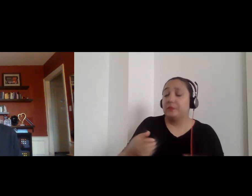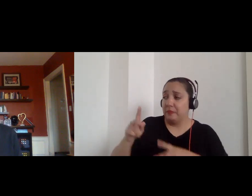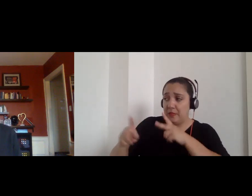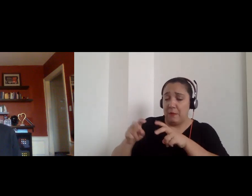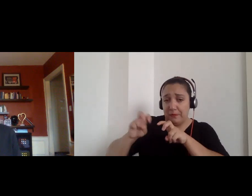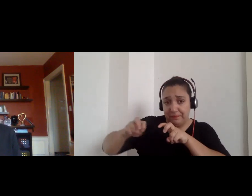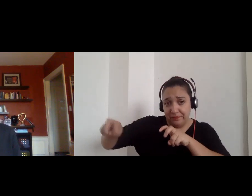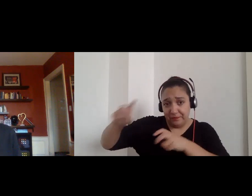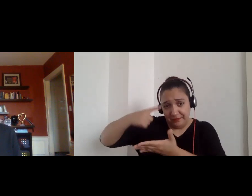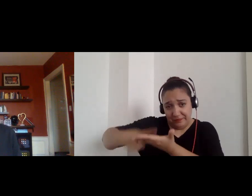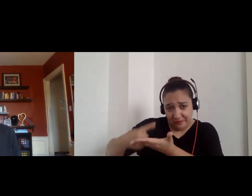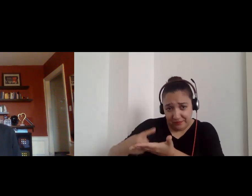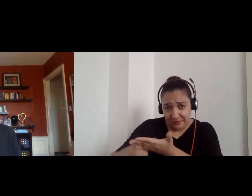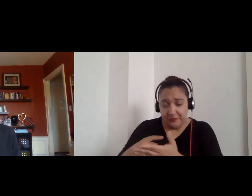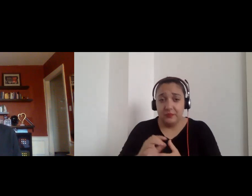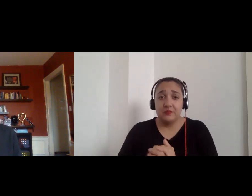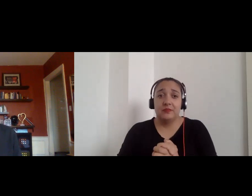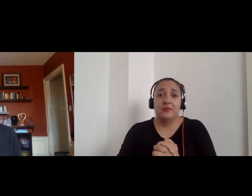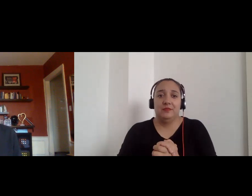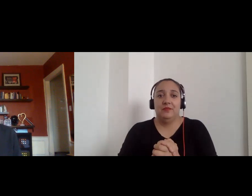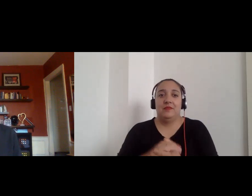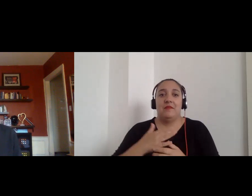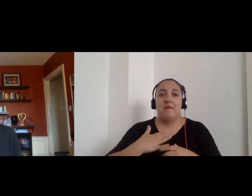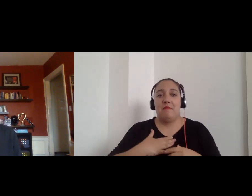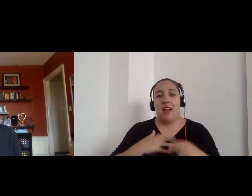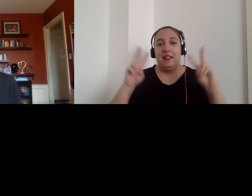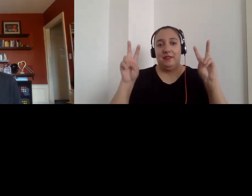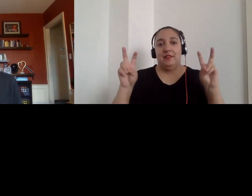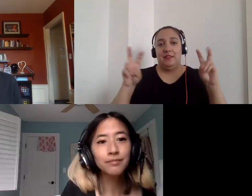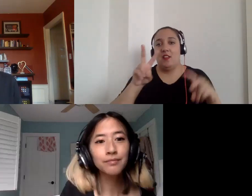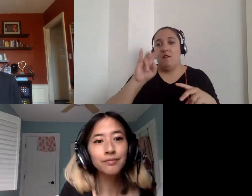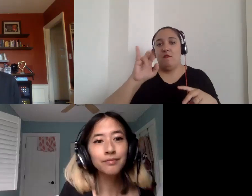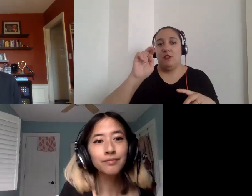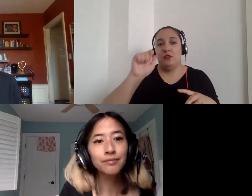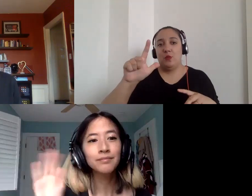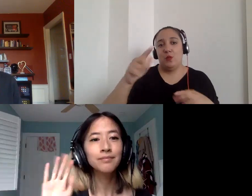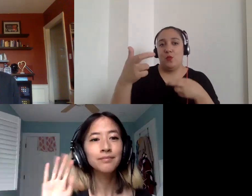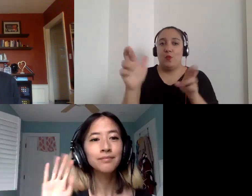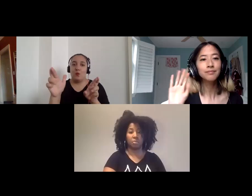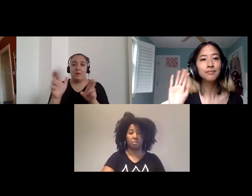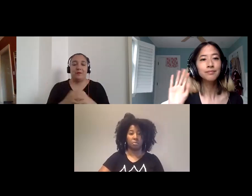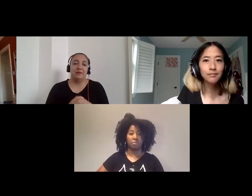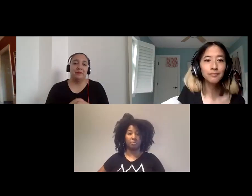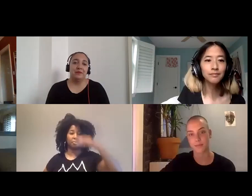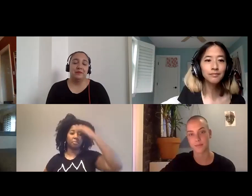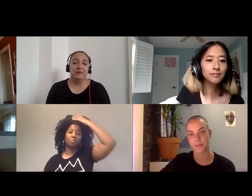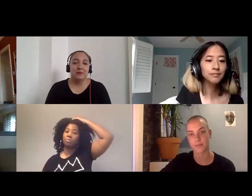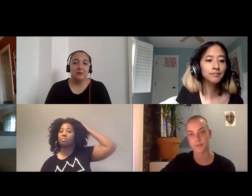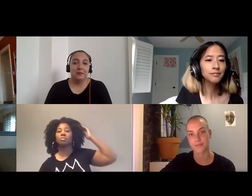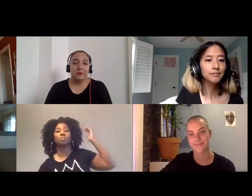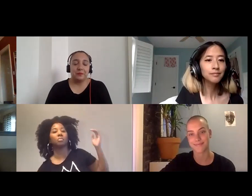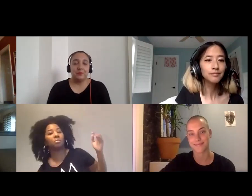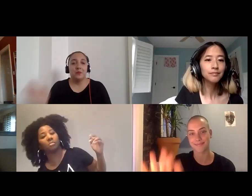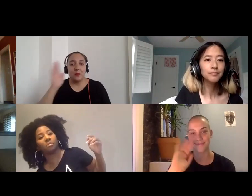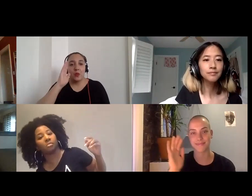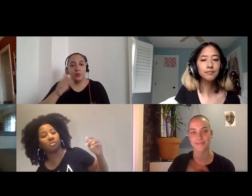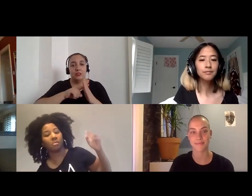my virtual room and we'll start with just everyone introducing